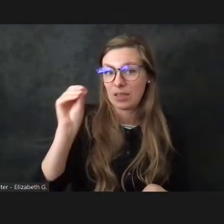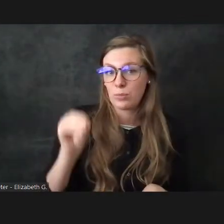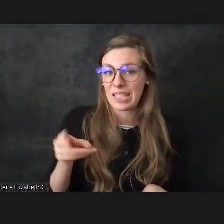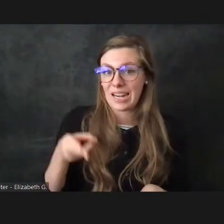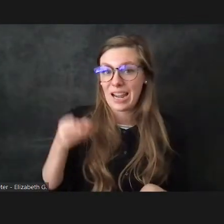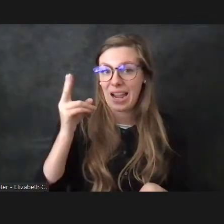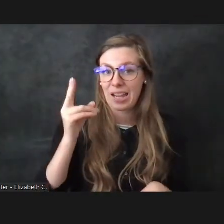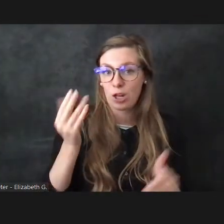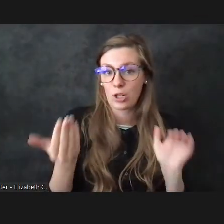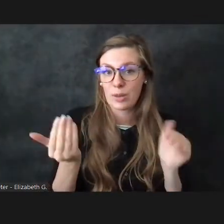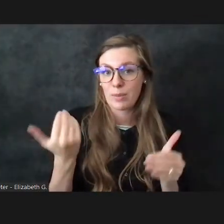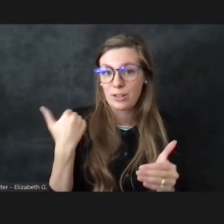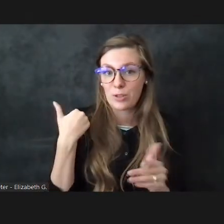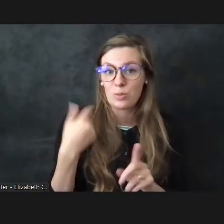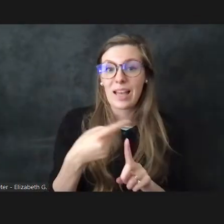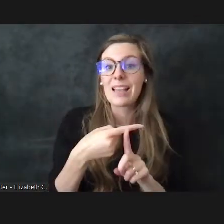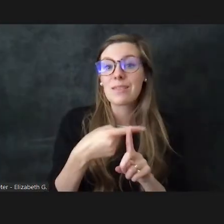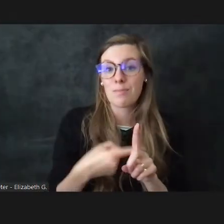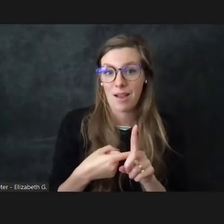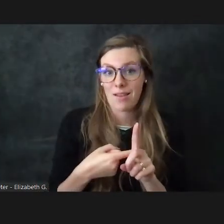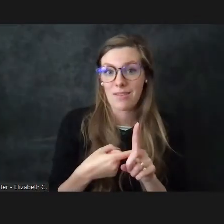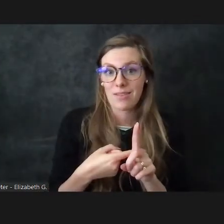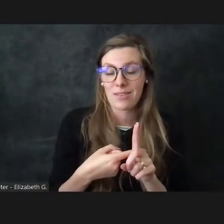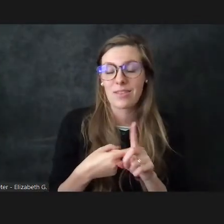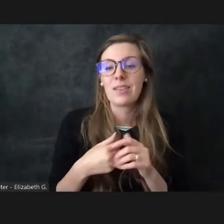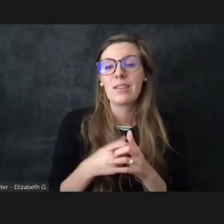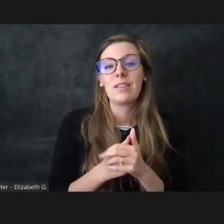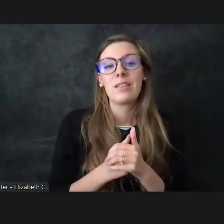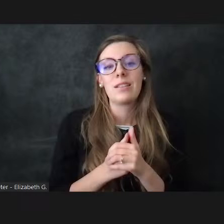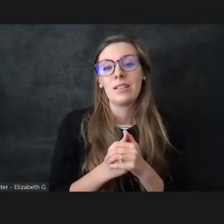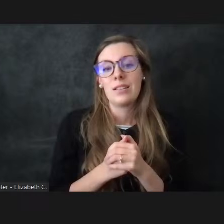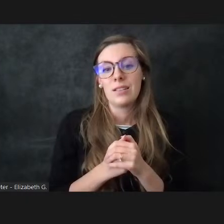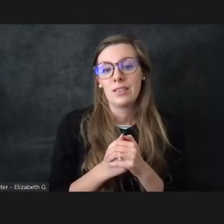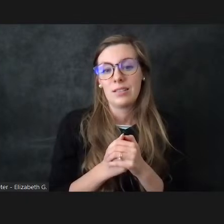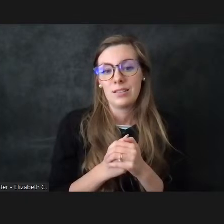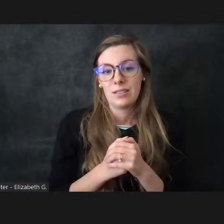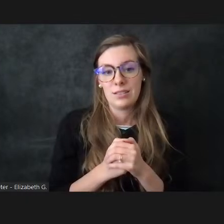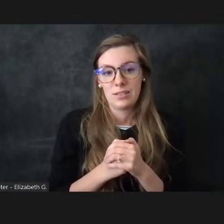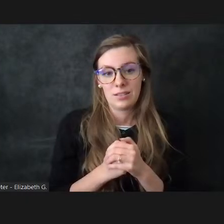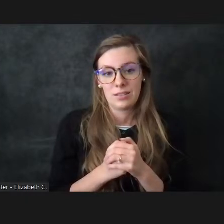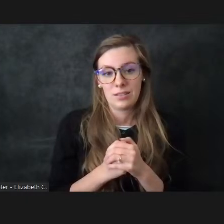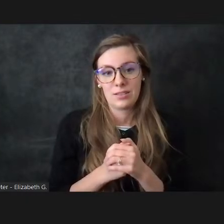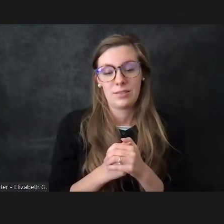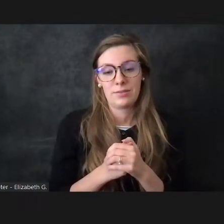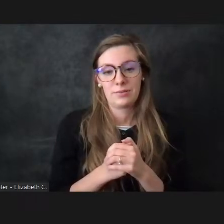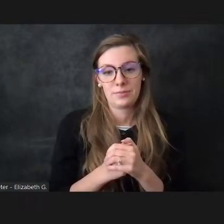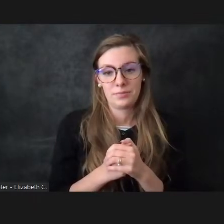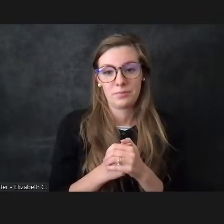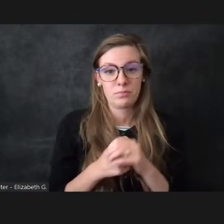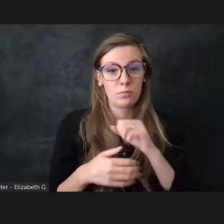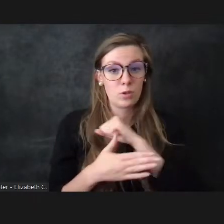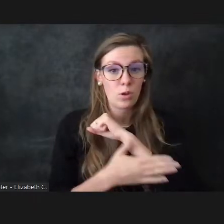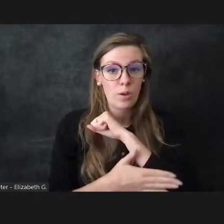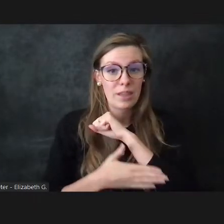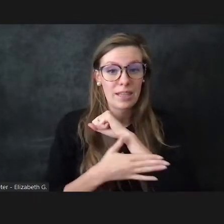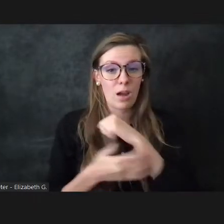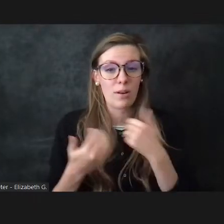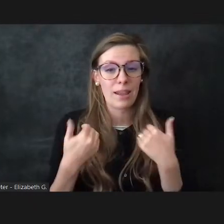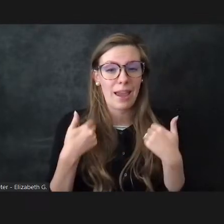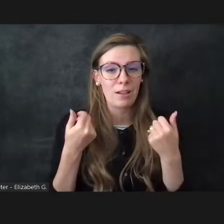So the County Sonoma has tried to do about a thousand tests,